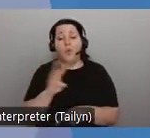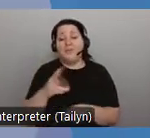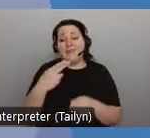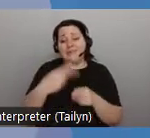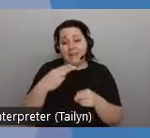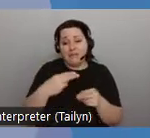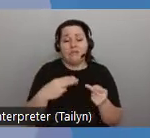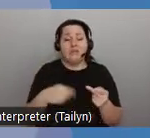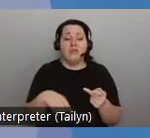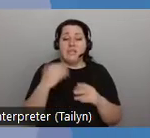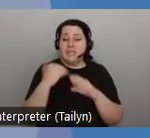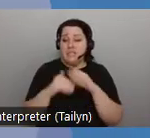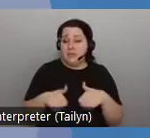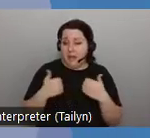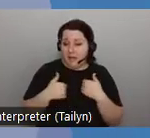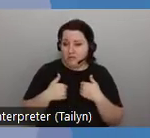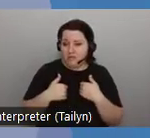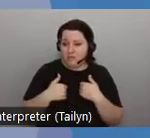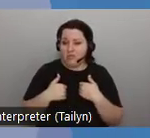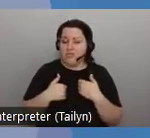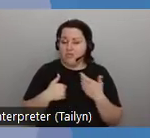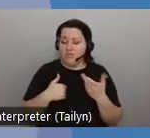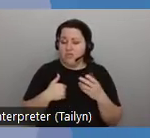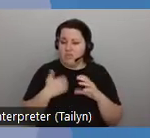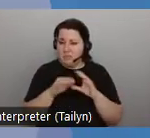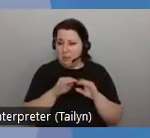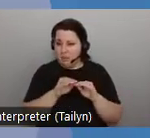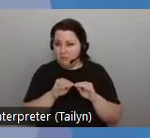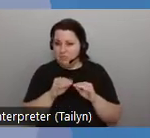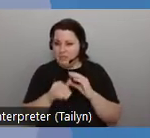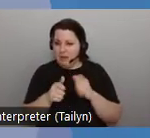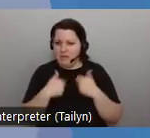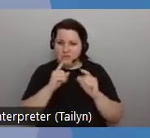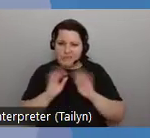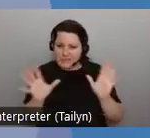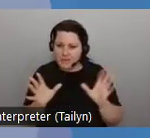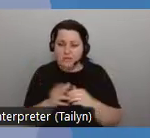your browser or open your email if you're clicking a link to a person's email address. But we want to make sure that